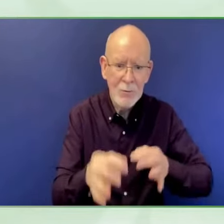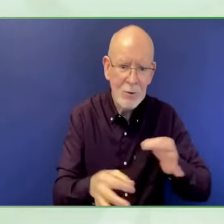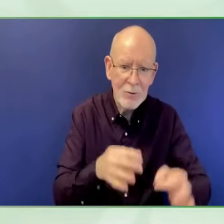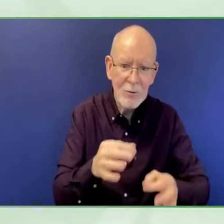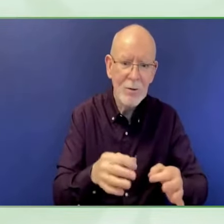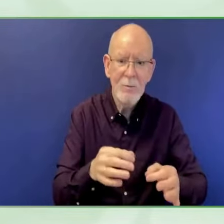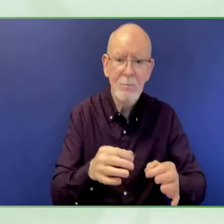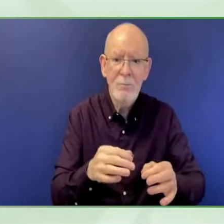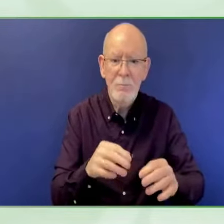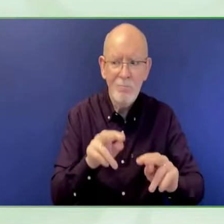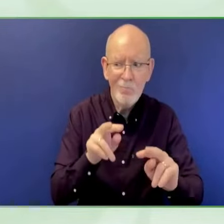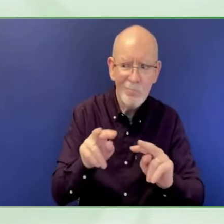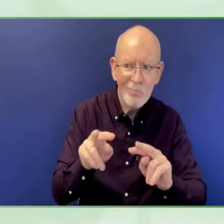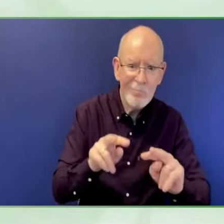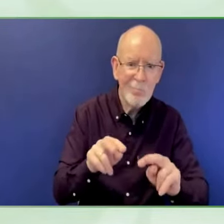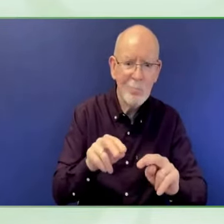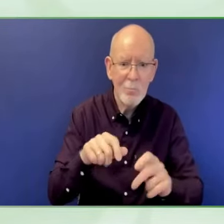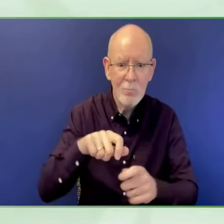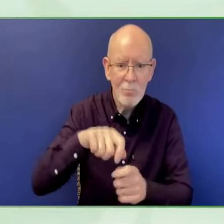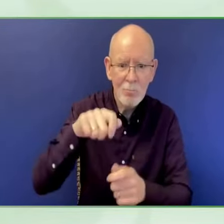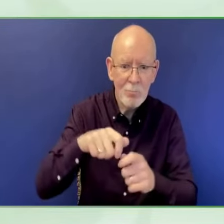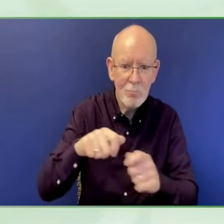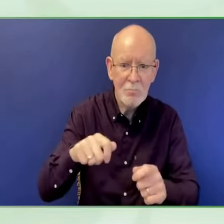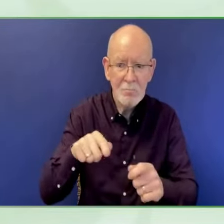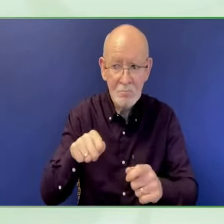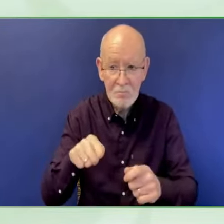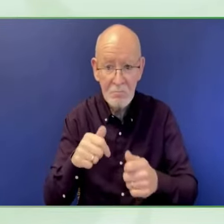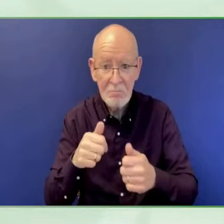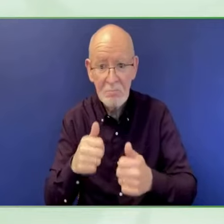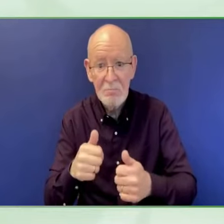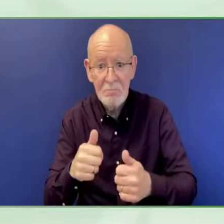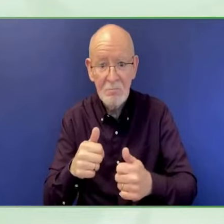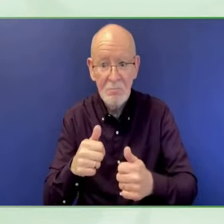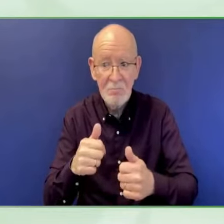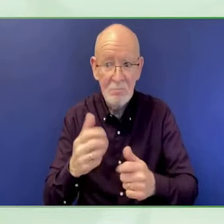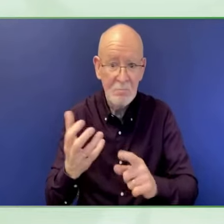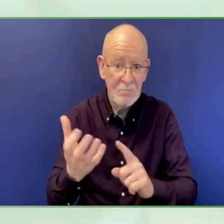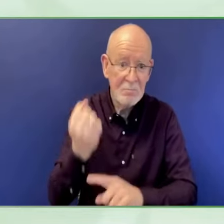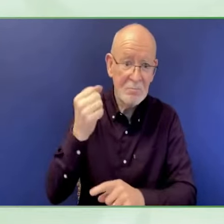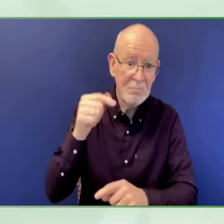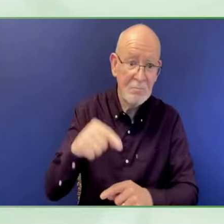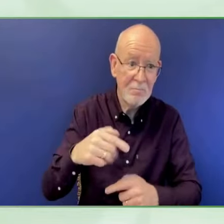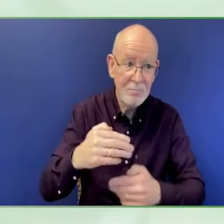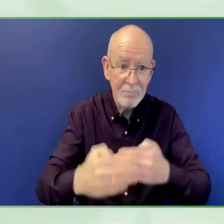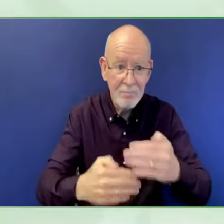Yes, indeed, in partnership, cooperation. Do the others want to add to that?